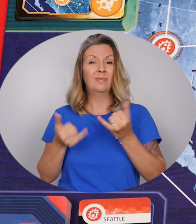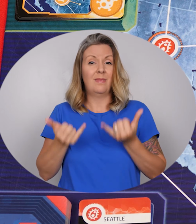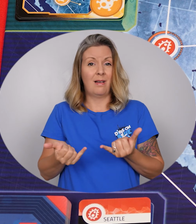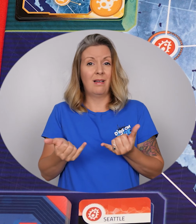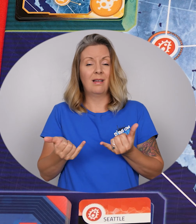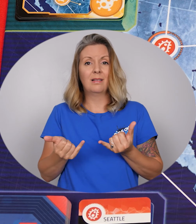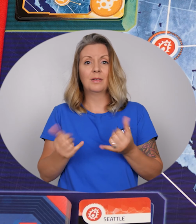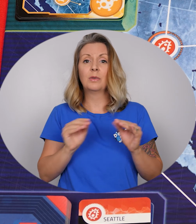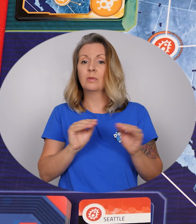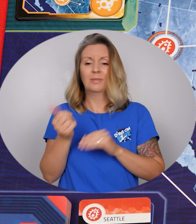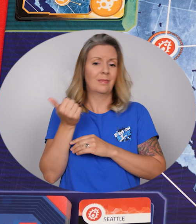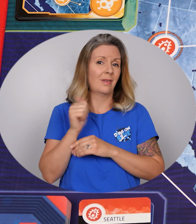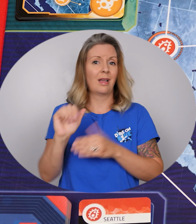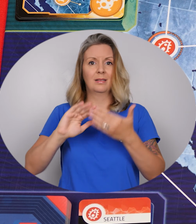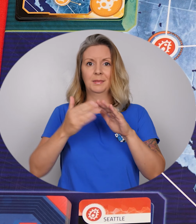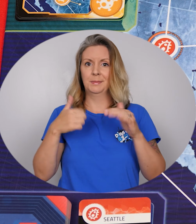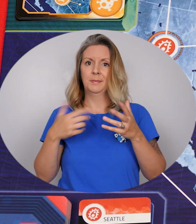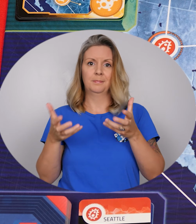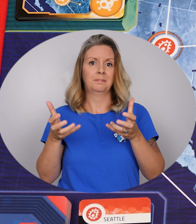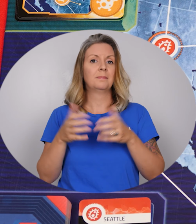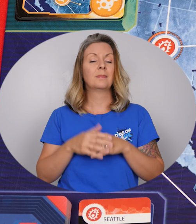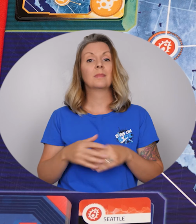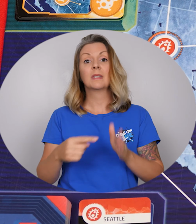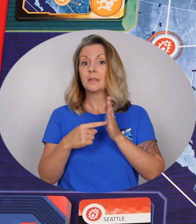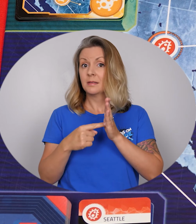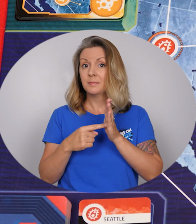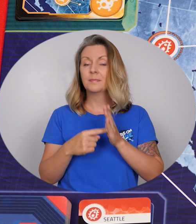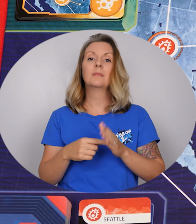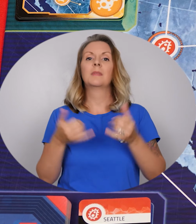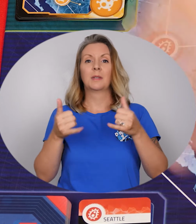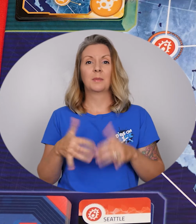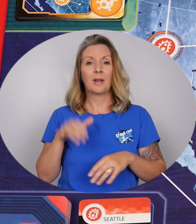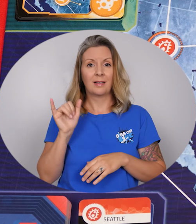the one you are currently in and then you can move your pawn to any other city on the